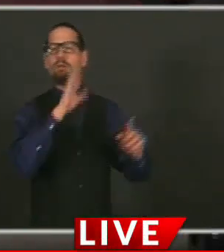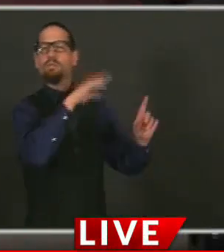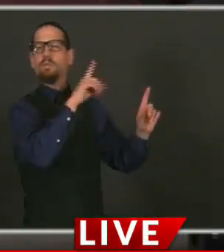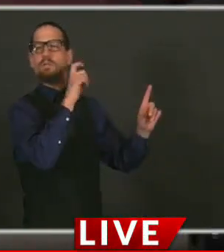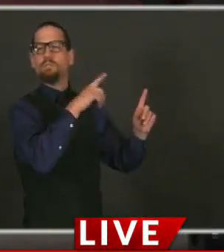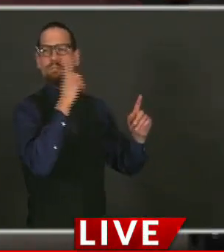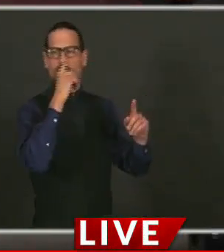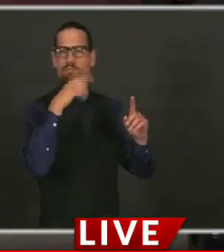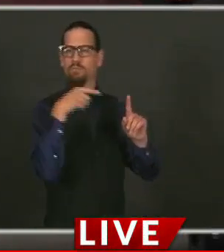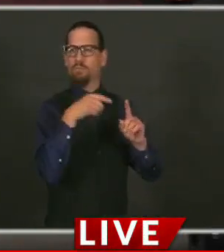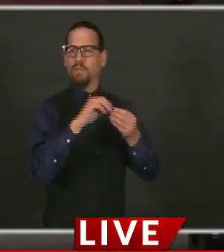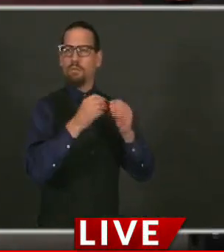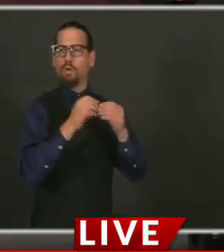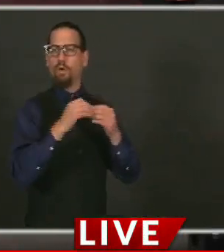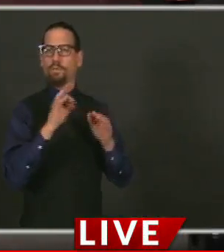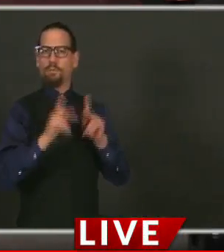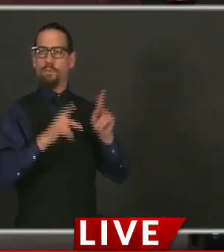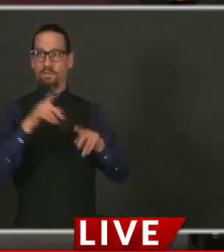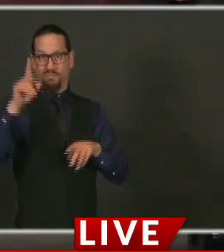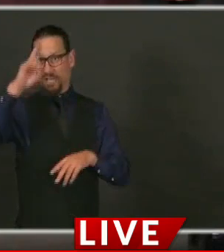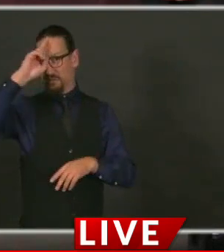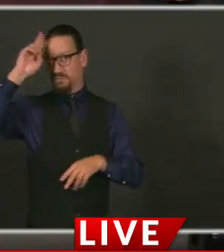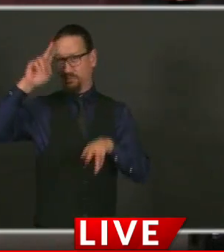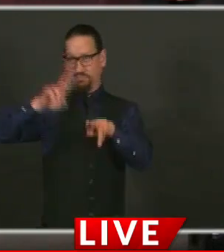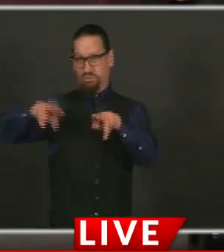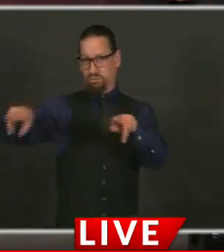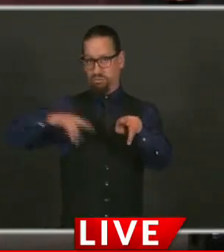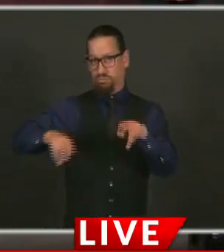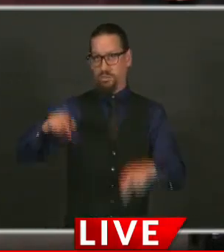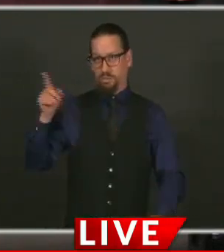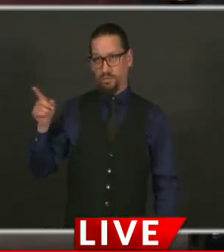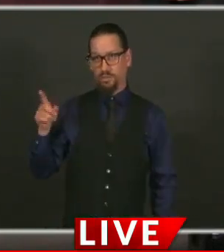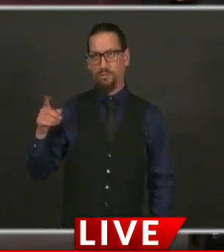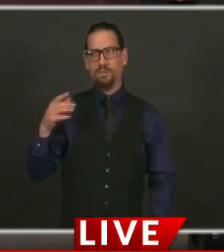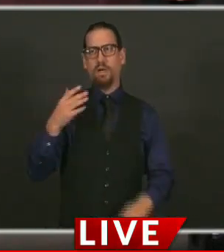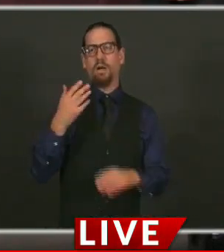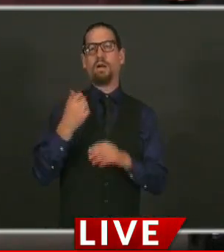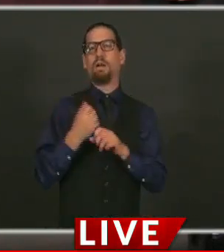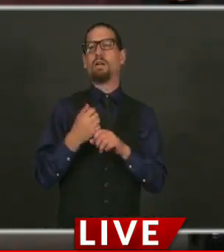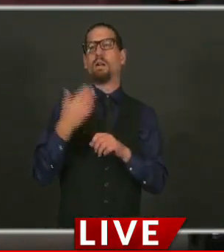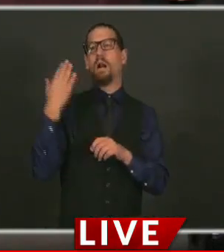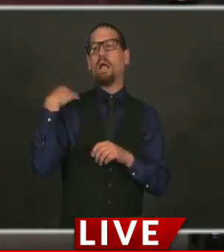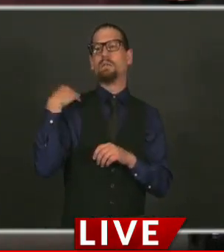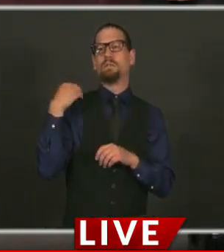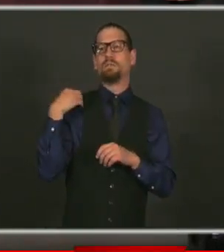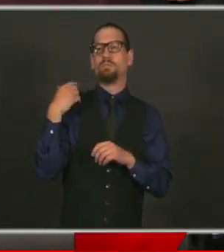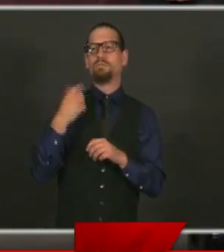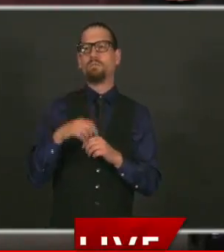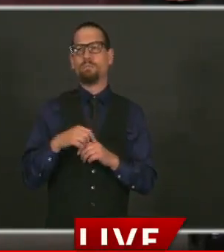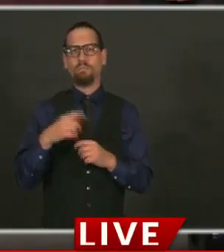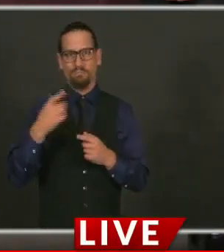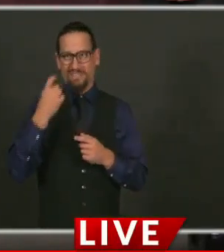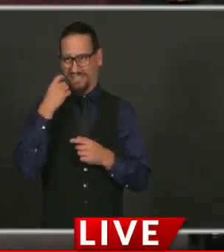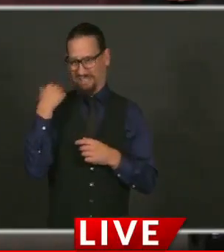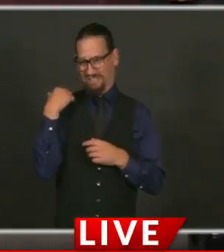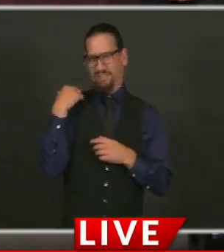CAN DO ABOUT THAT. CAN YOU ELABORATE ON THE NUMBERS FOR HOSPITALIZATIONS?